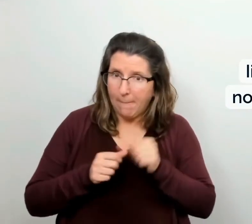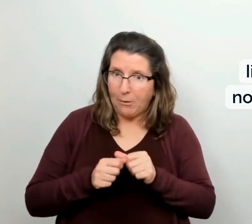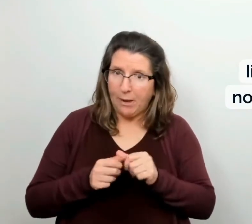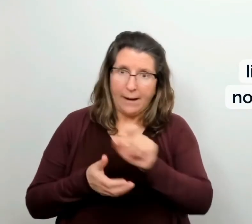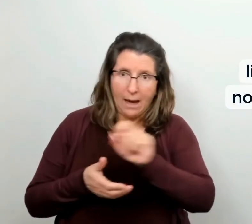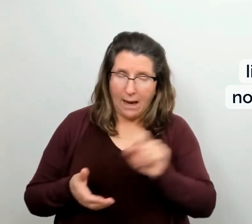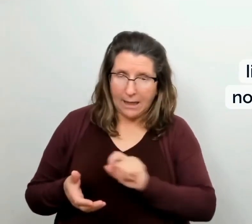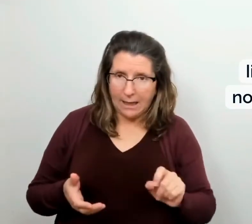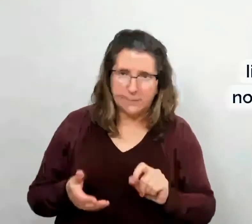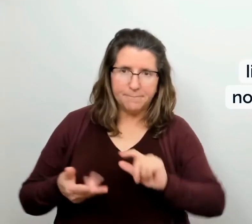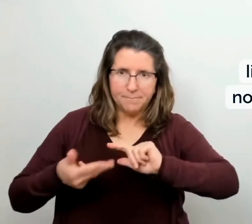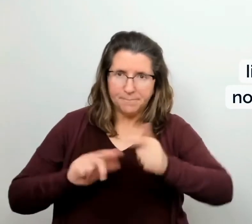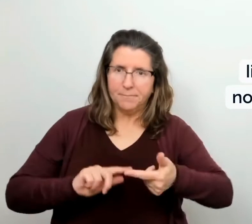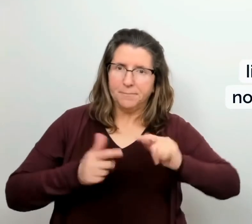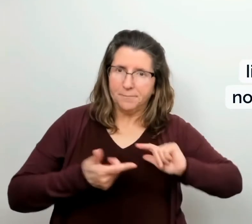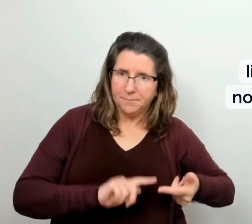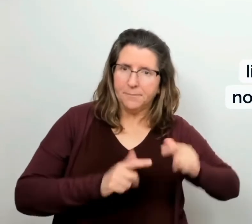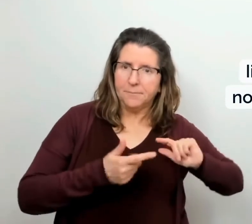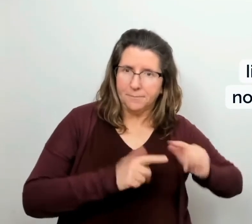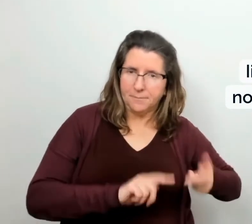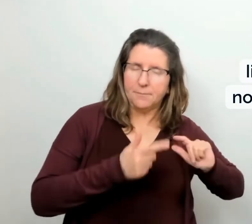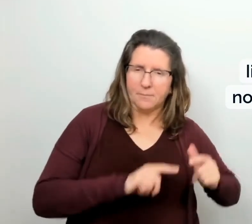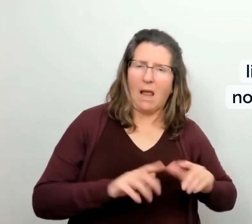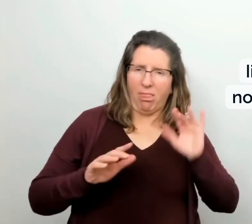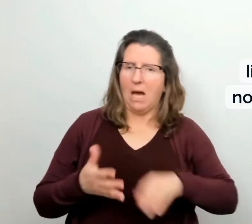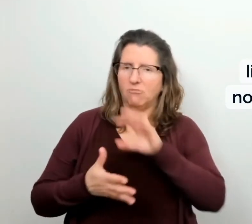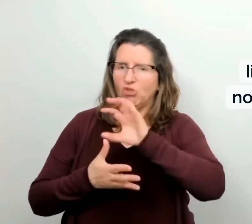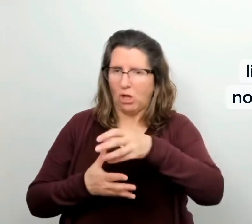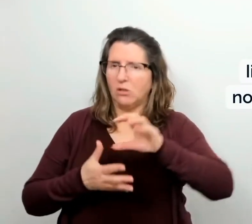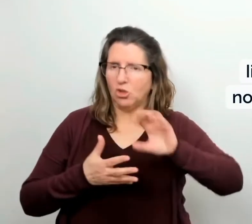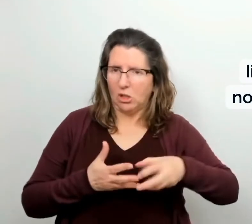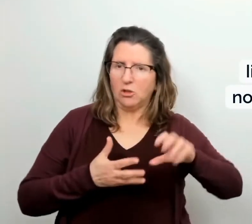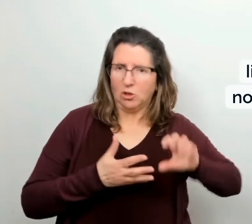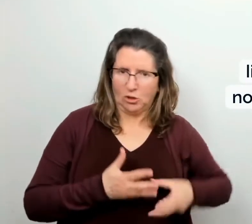Then they take one minute to write what they remember. Alternate this activity to develop chunking skills.